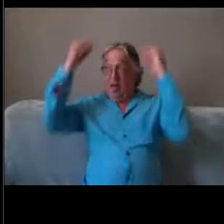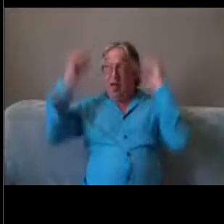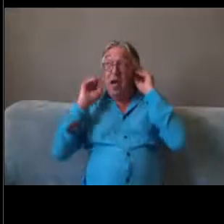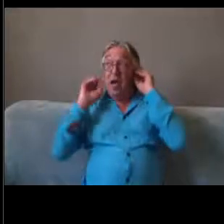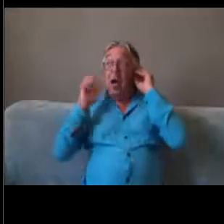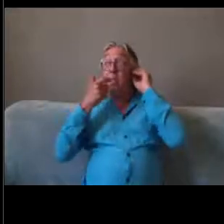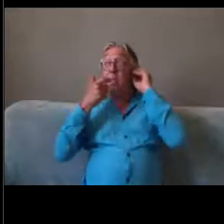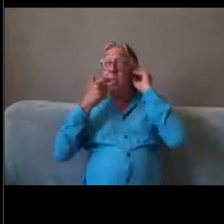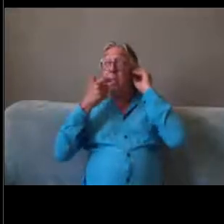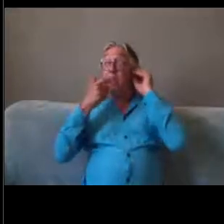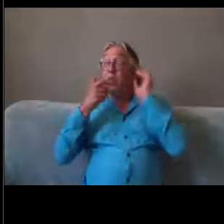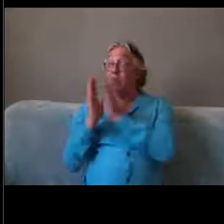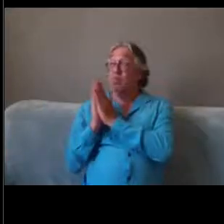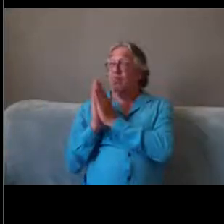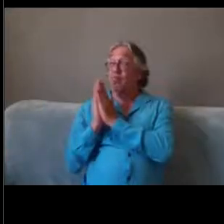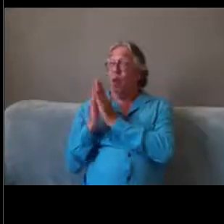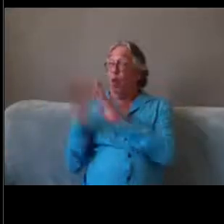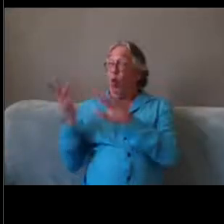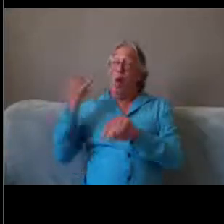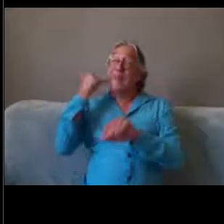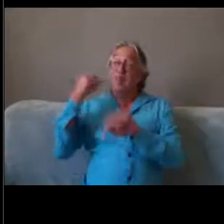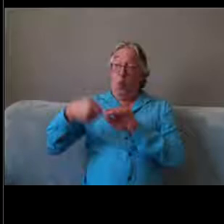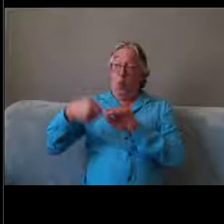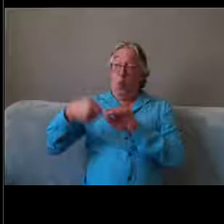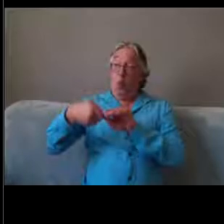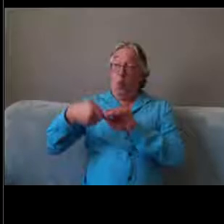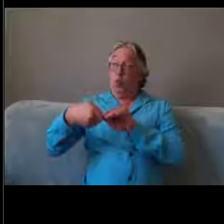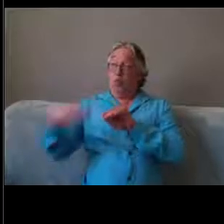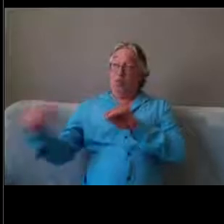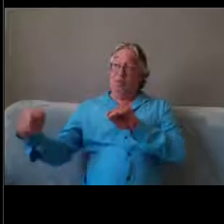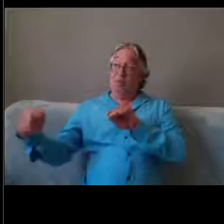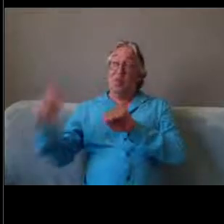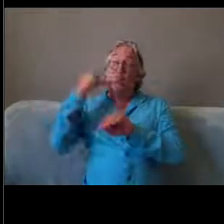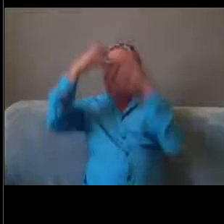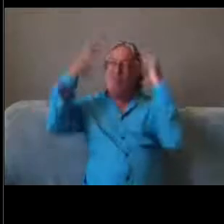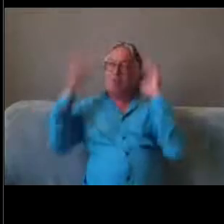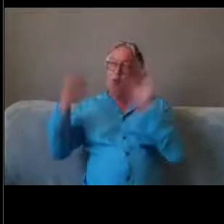They have a particular essence of really bringing the voice